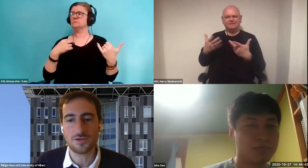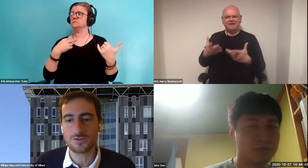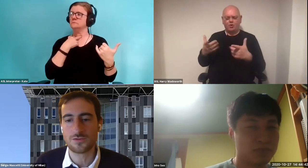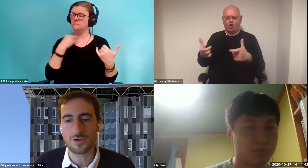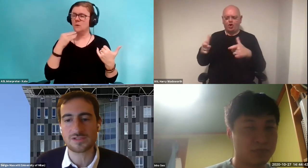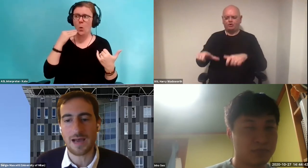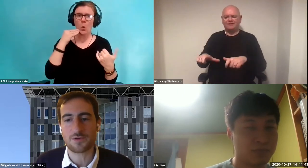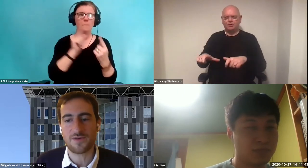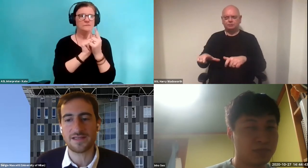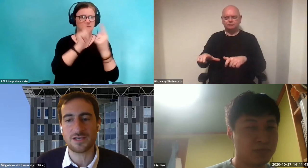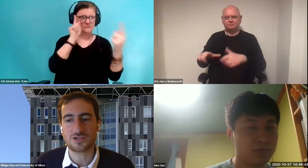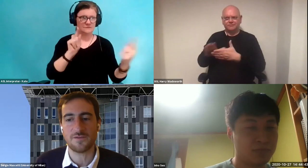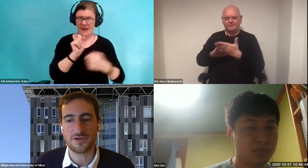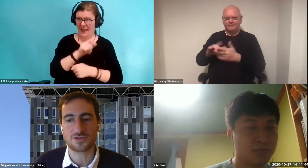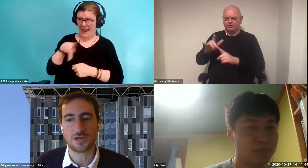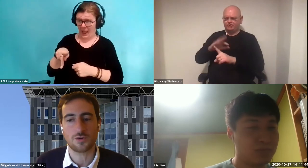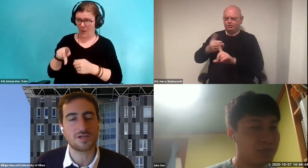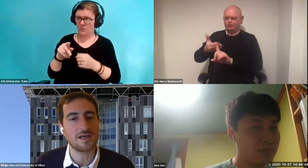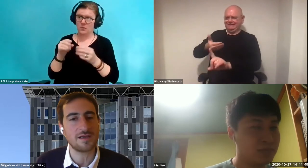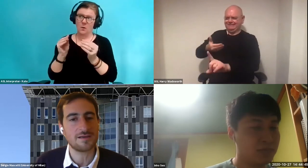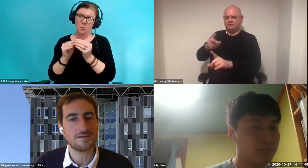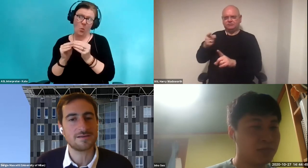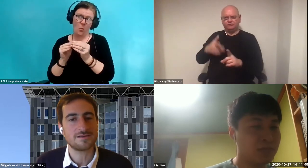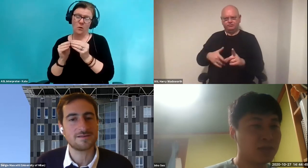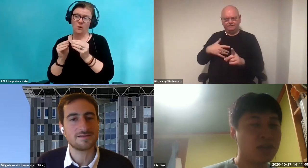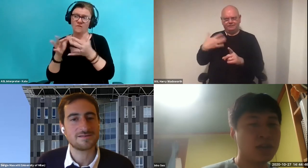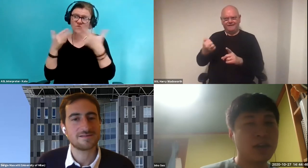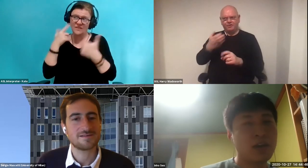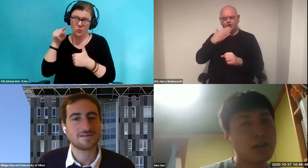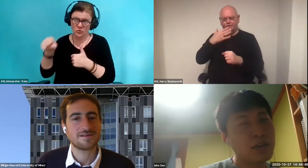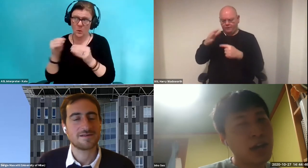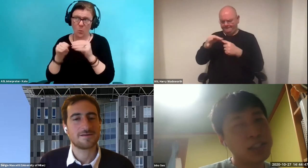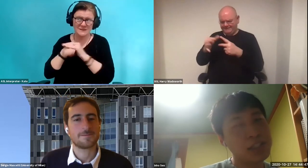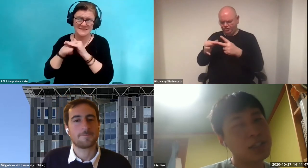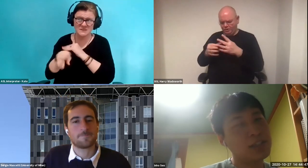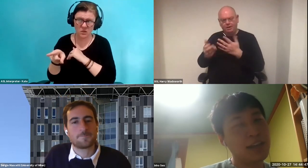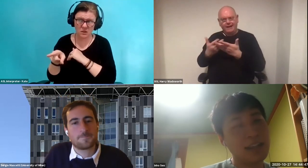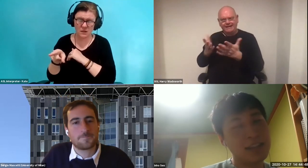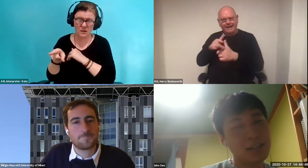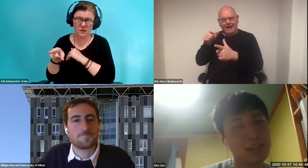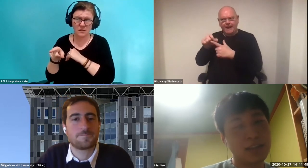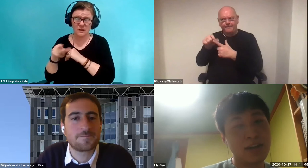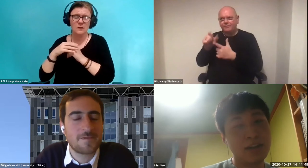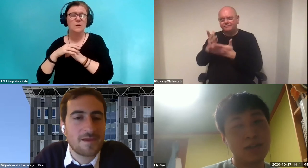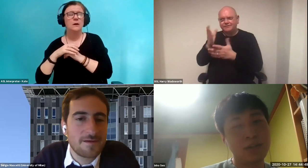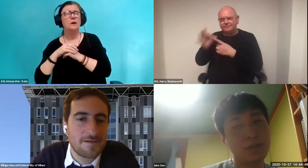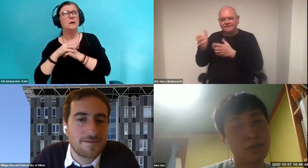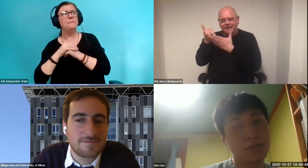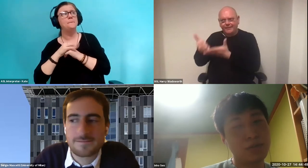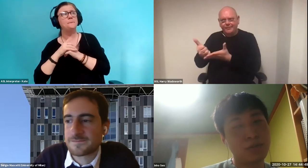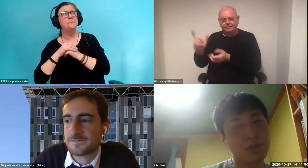do those app provide additional features accordingly uh actually I think there were